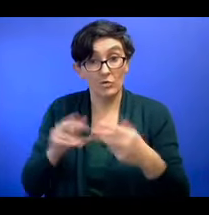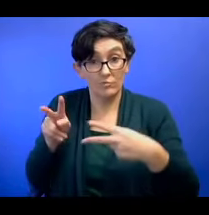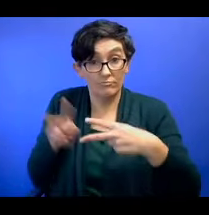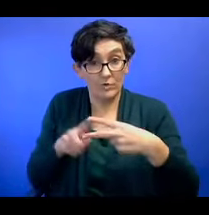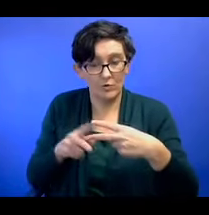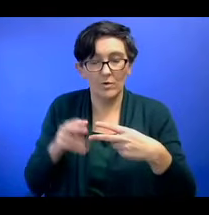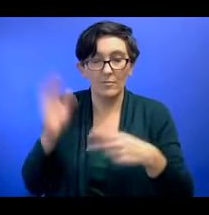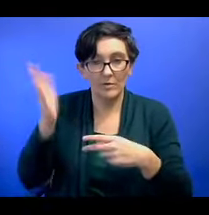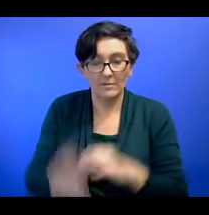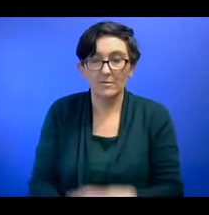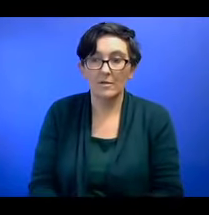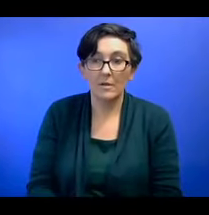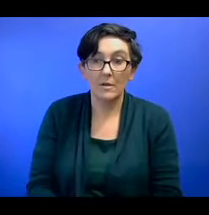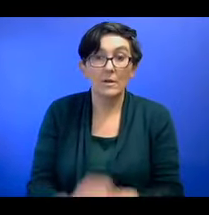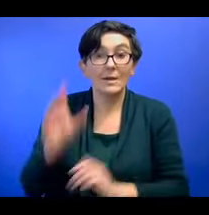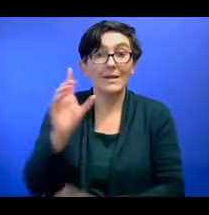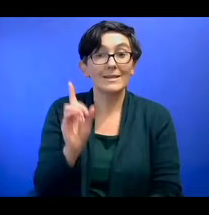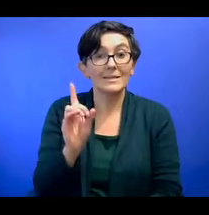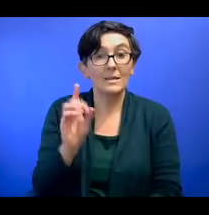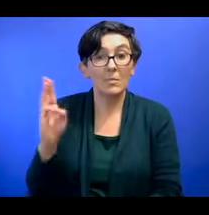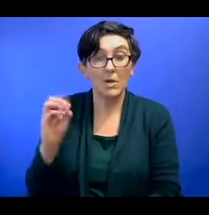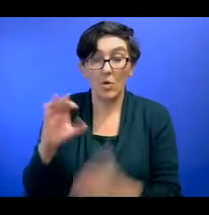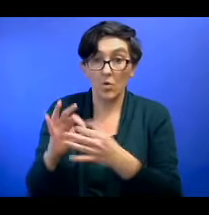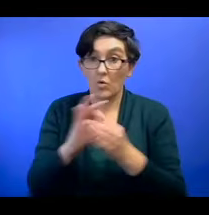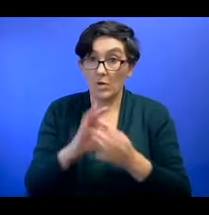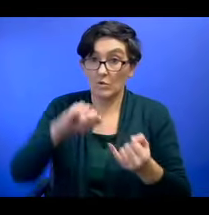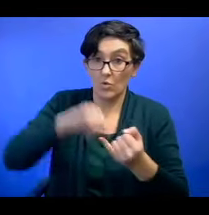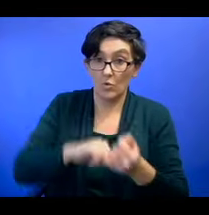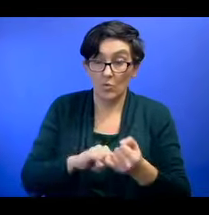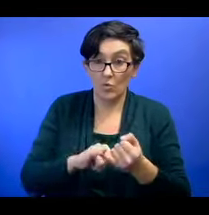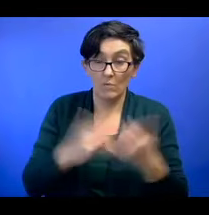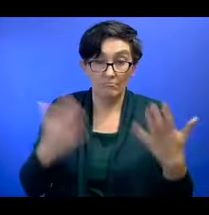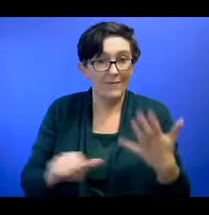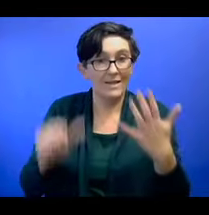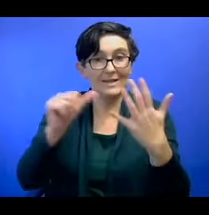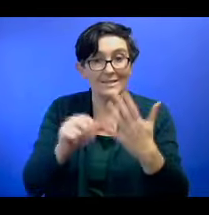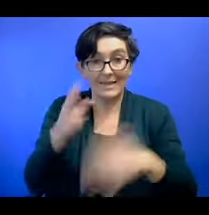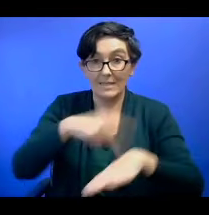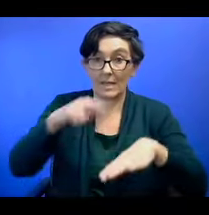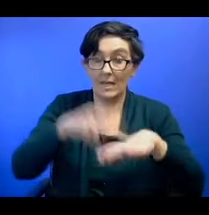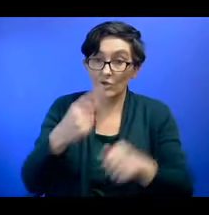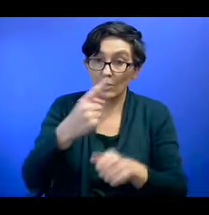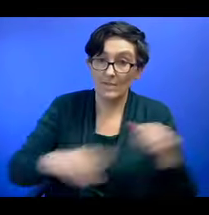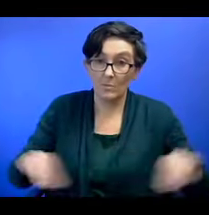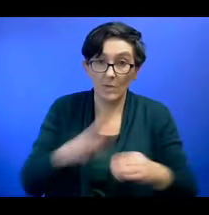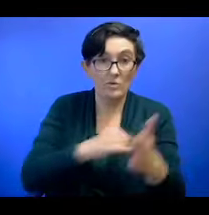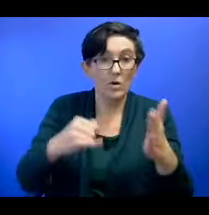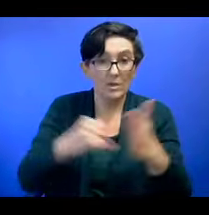the DPO Coalition is made up of six national disabled people's organizations,